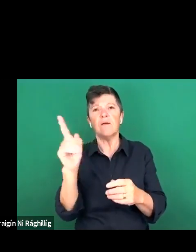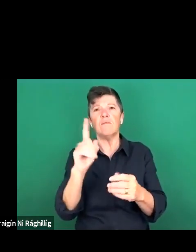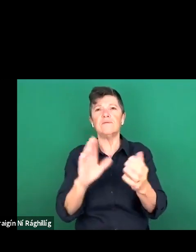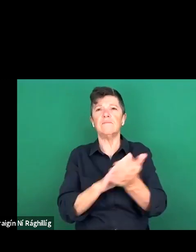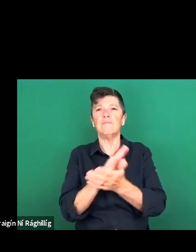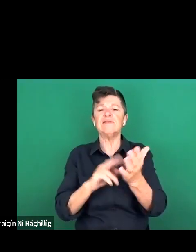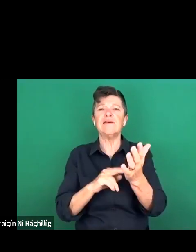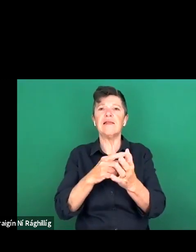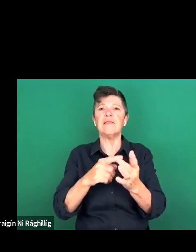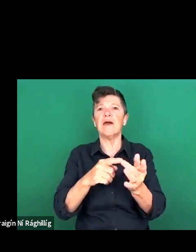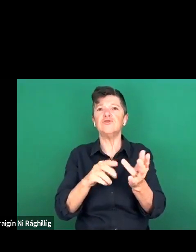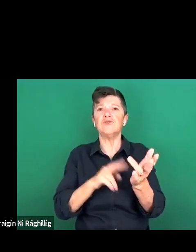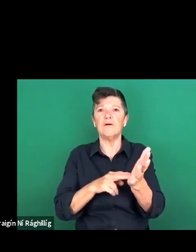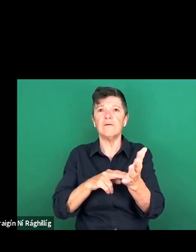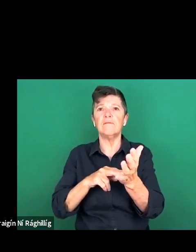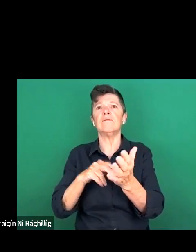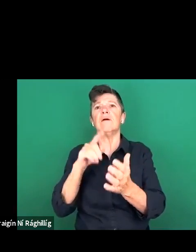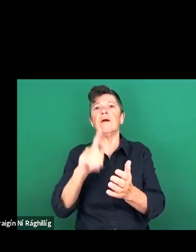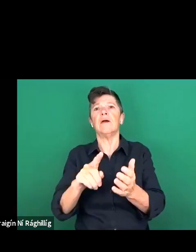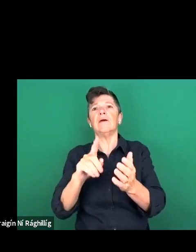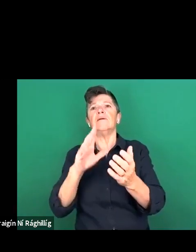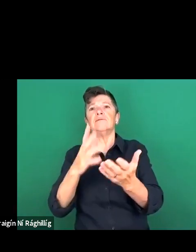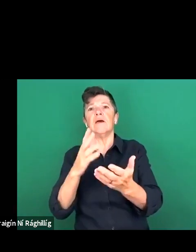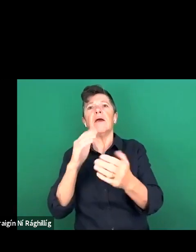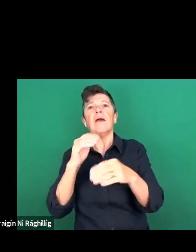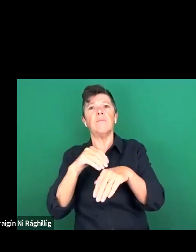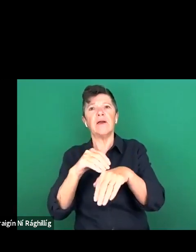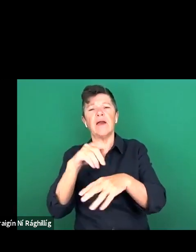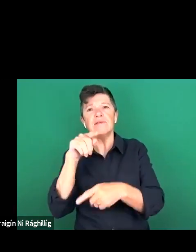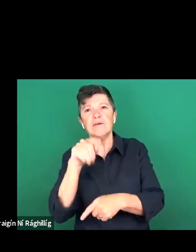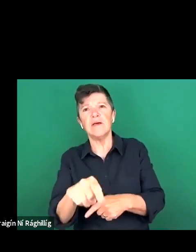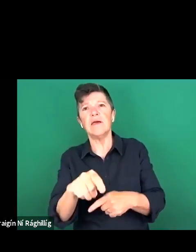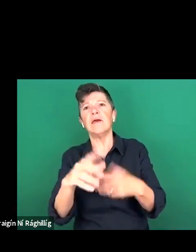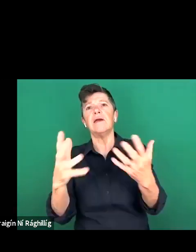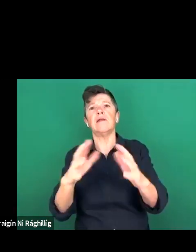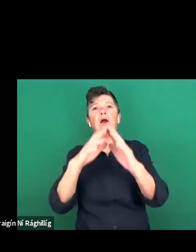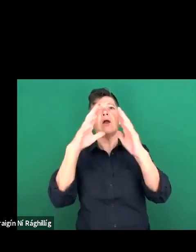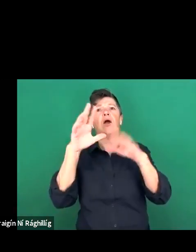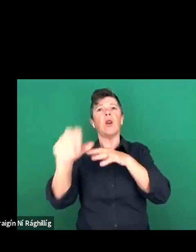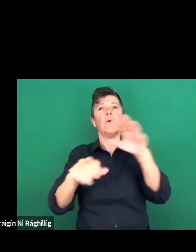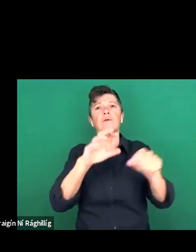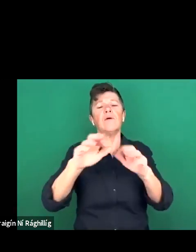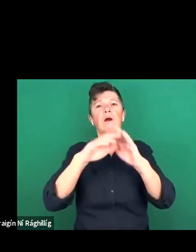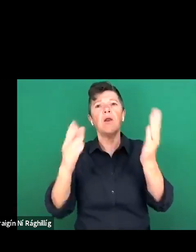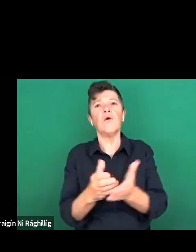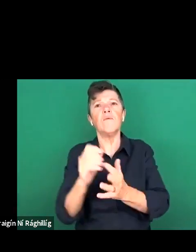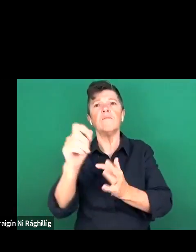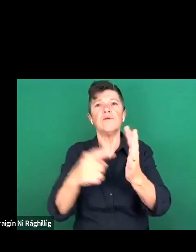to hold both questions in a common frame recognising